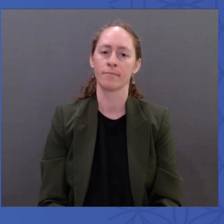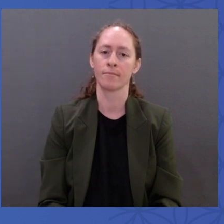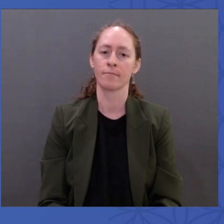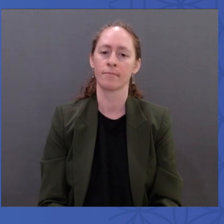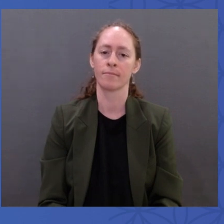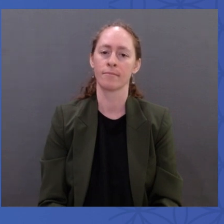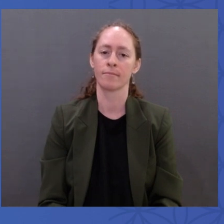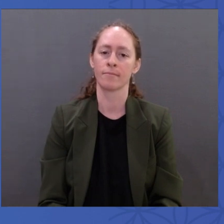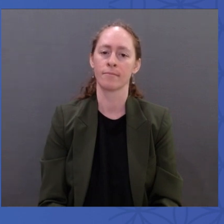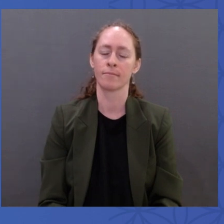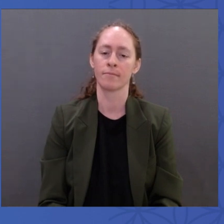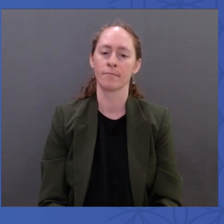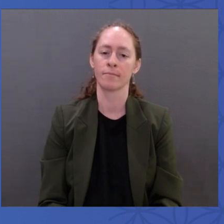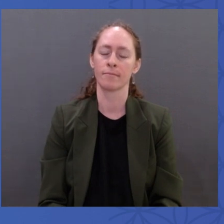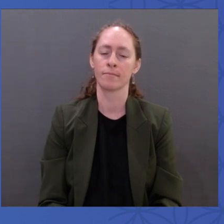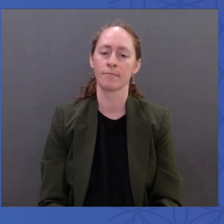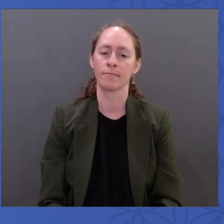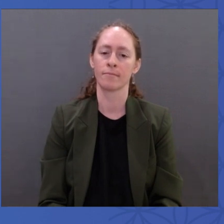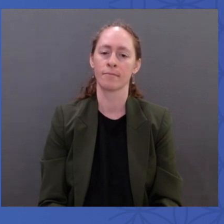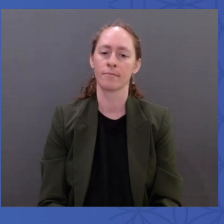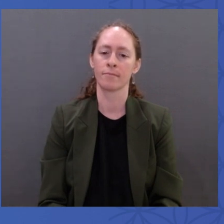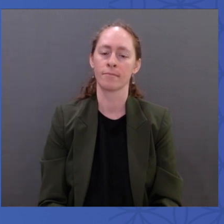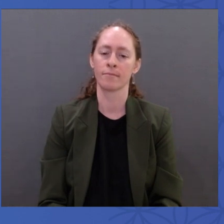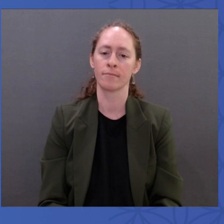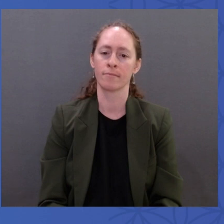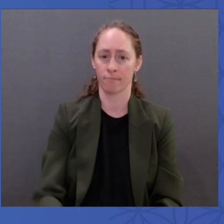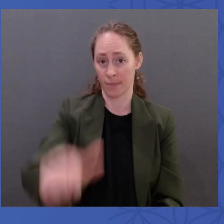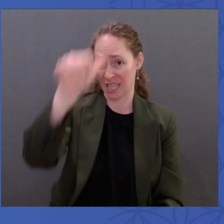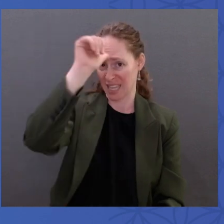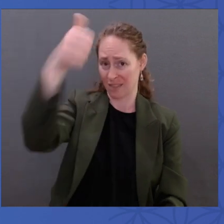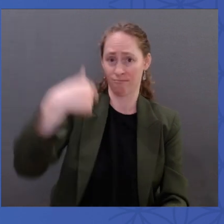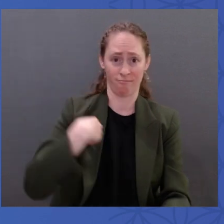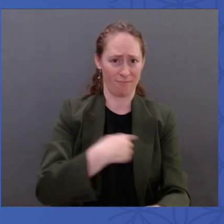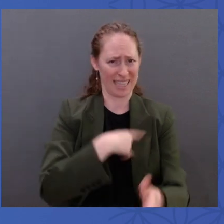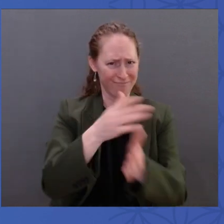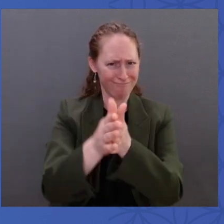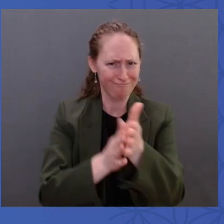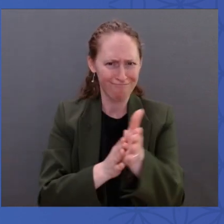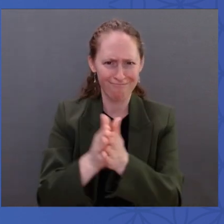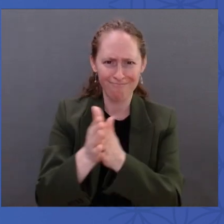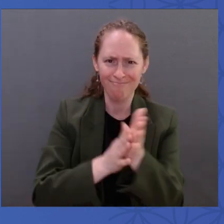to build an inclusive and resilient Indo-Pacific economic framework.